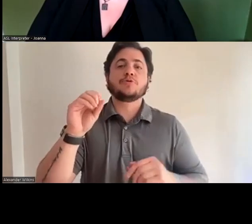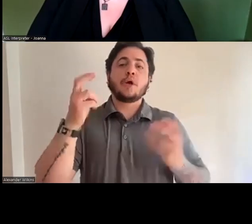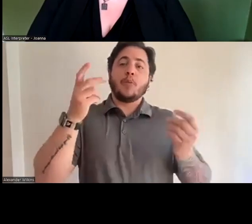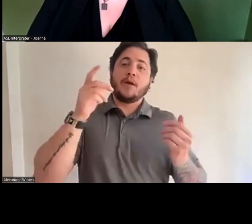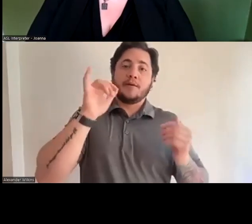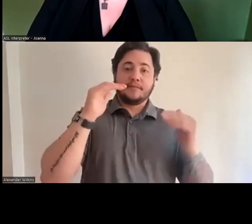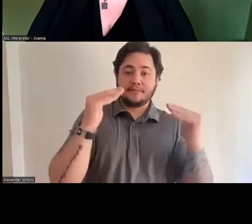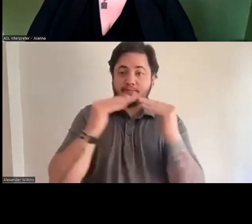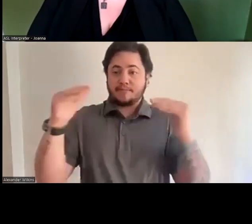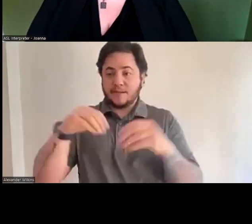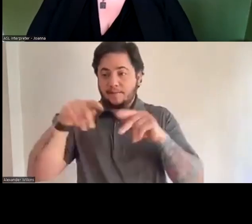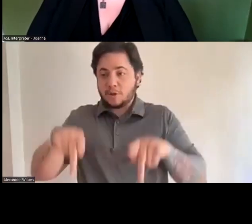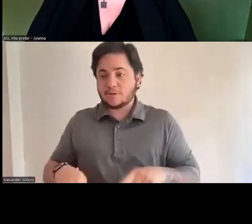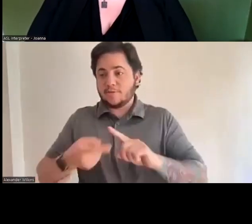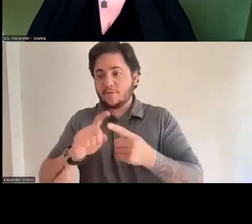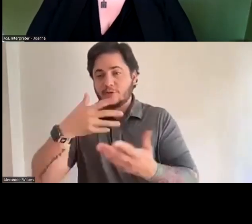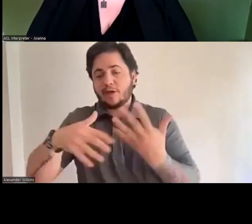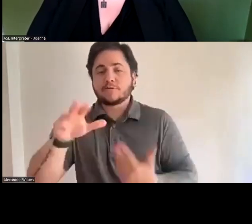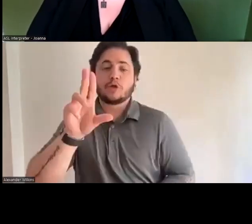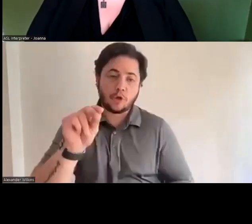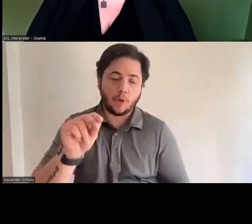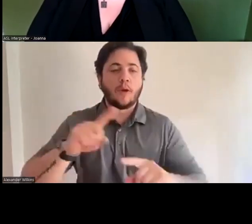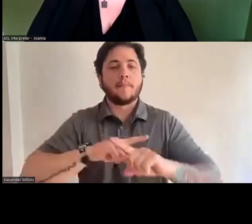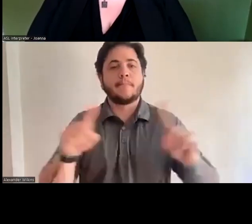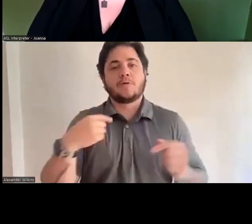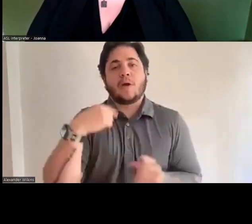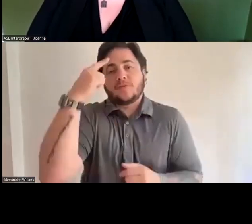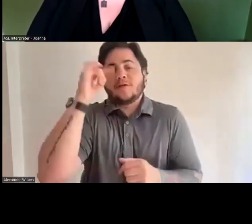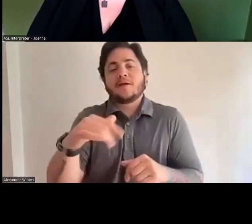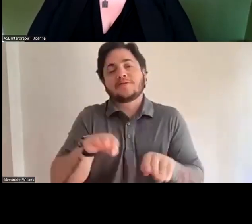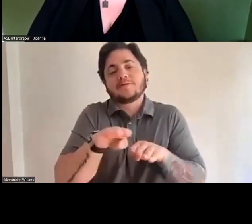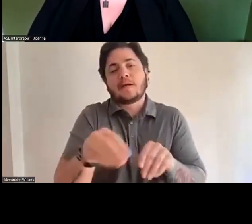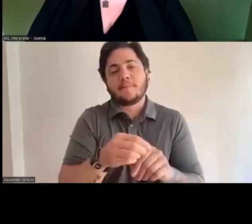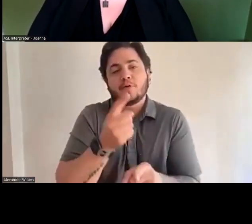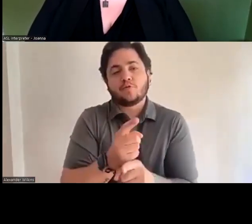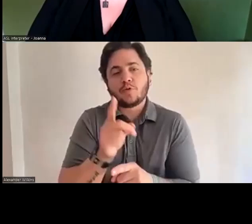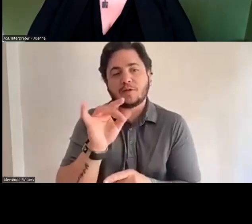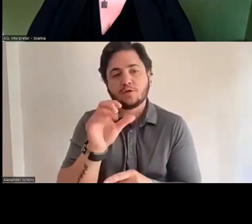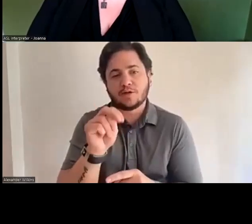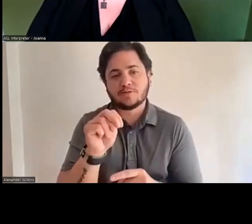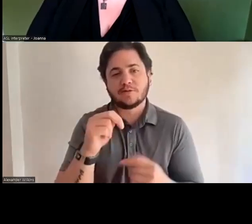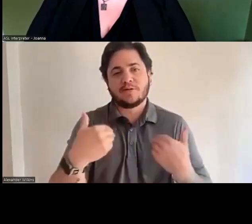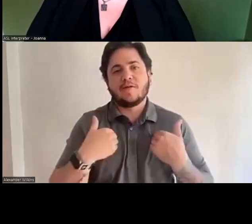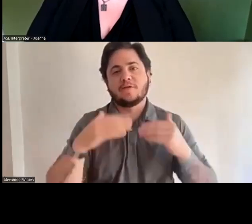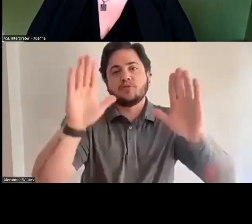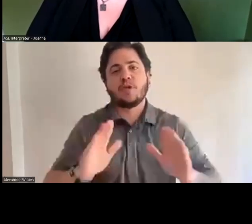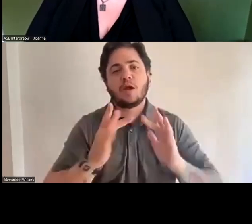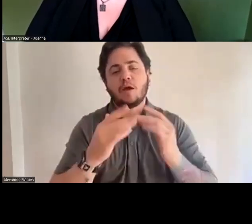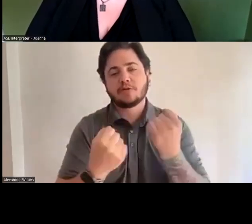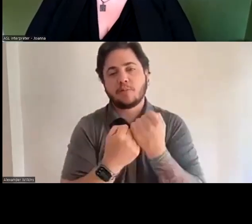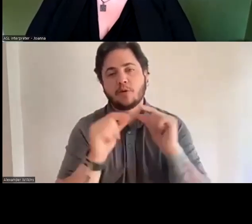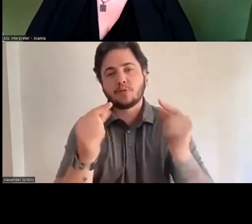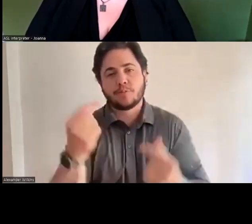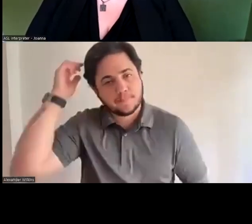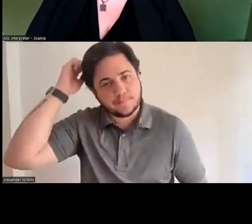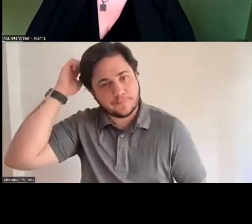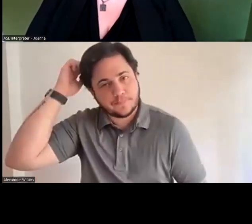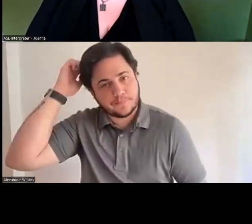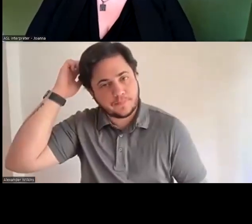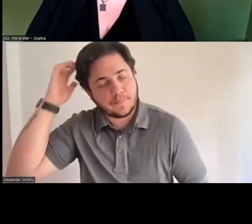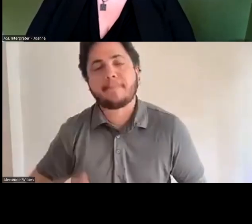States. So it's not equal to in-person, you know, recovery meetings or meetings such as AA,